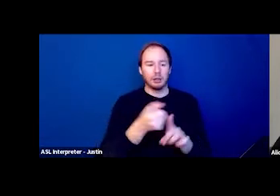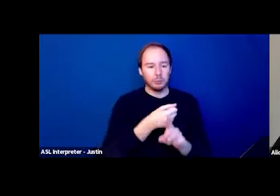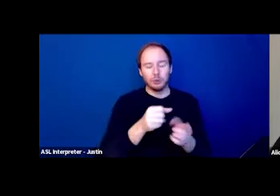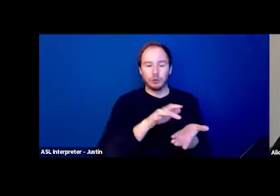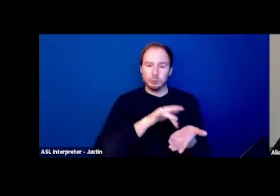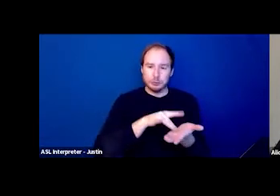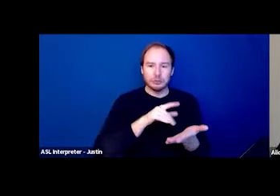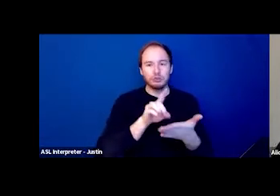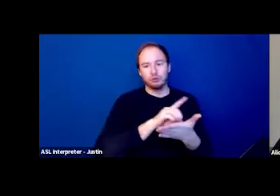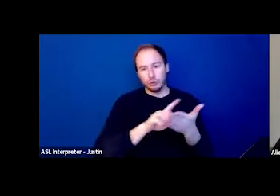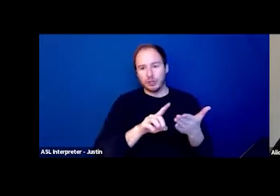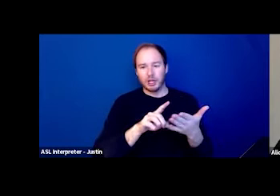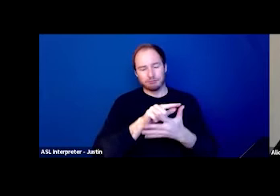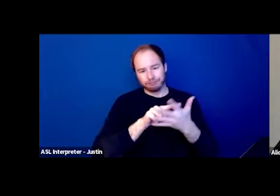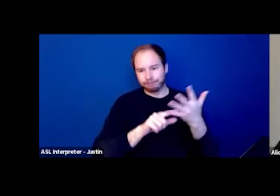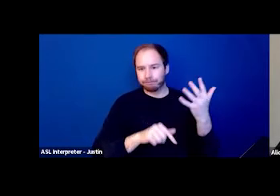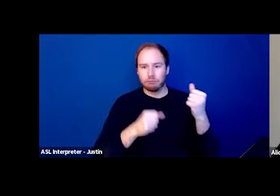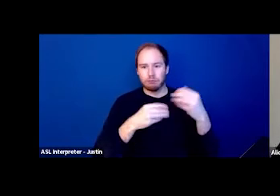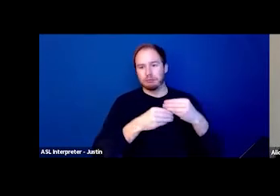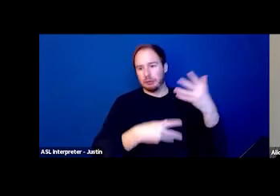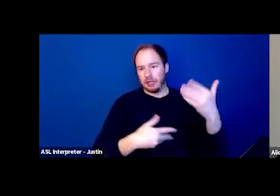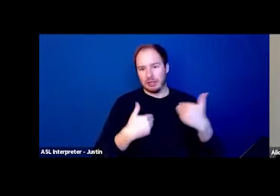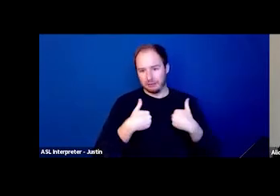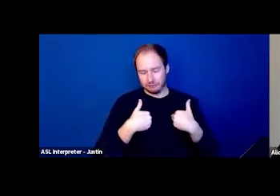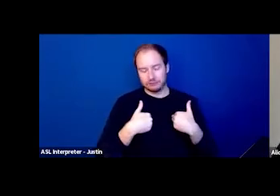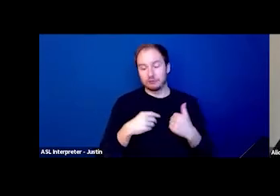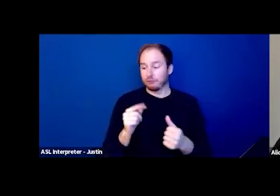During that first session, we had a fantastic guest speaker,